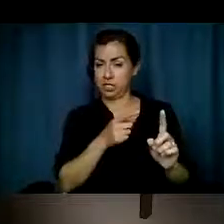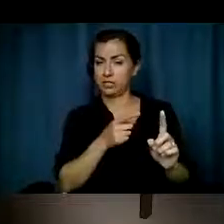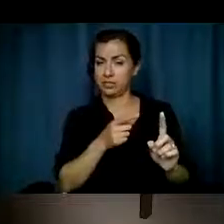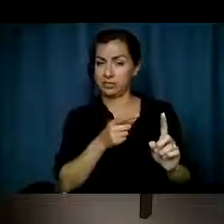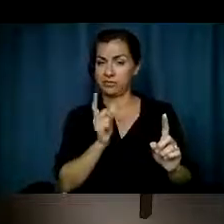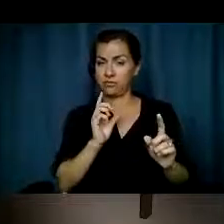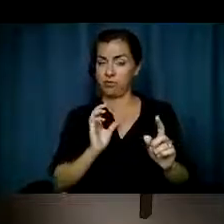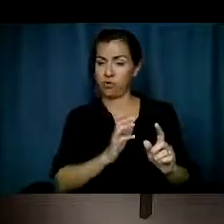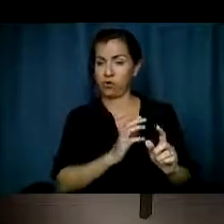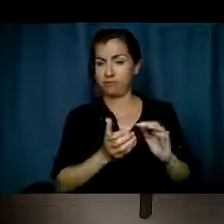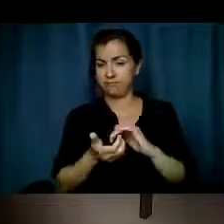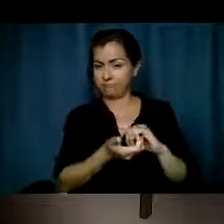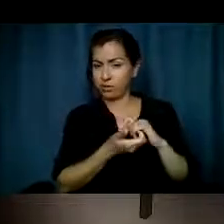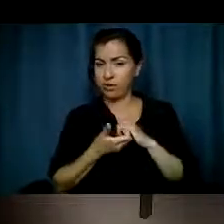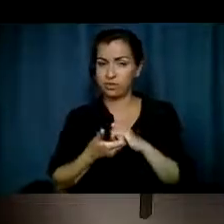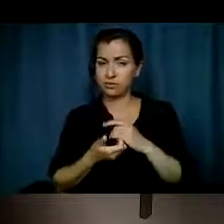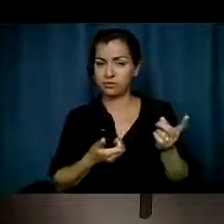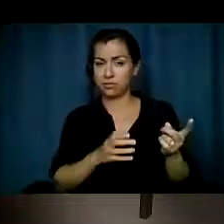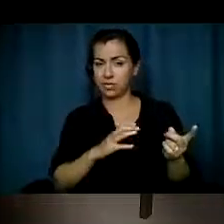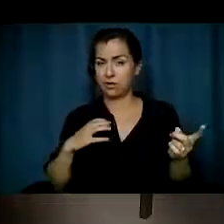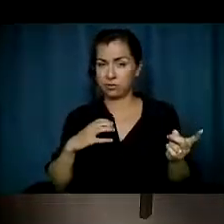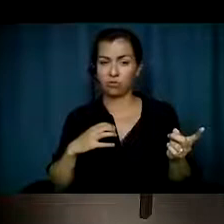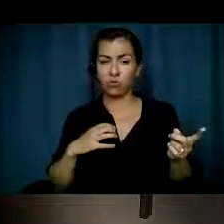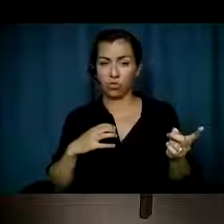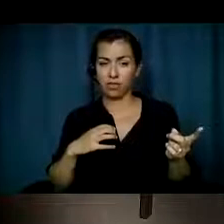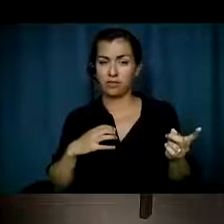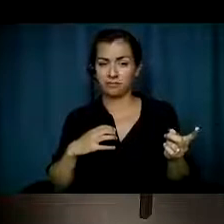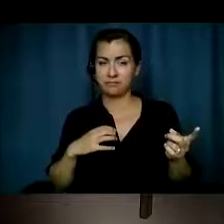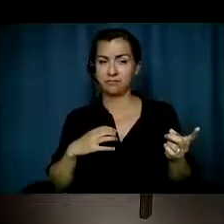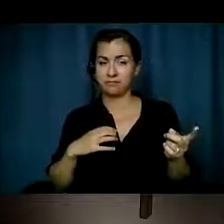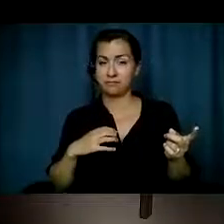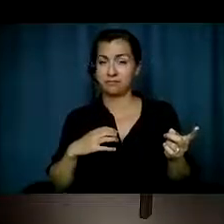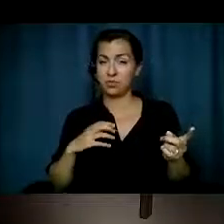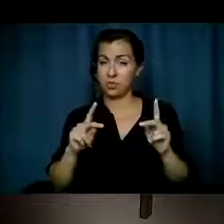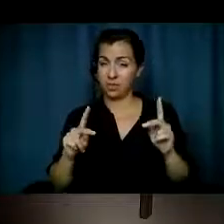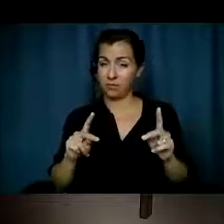the negative, if that.